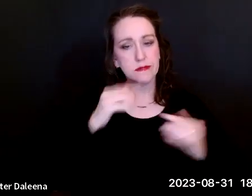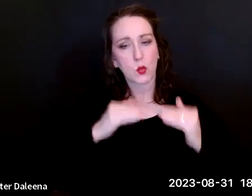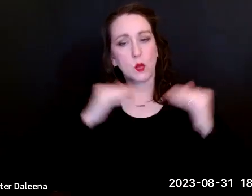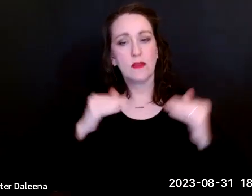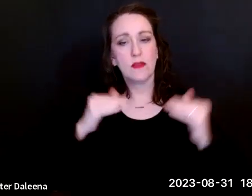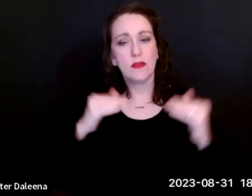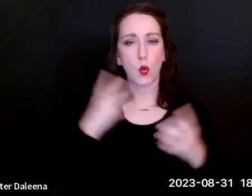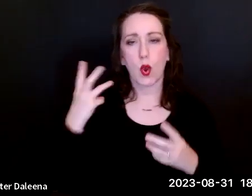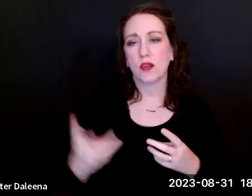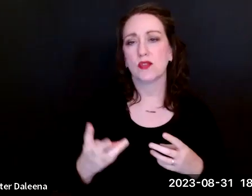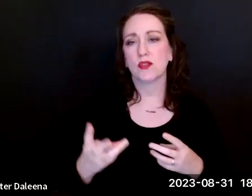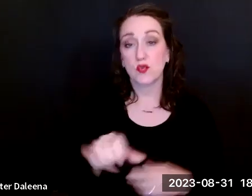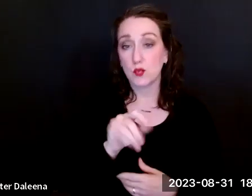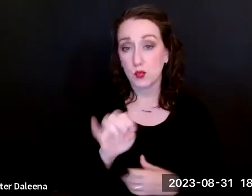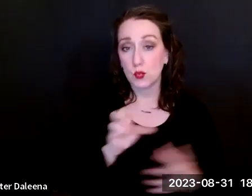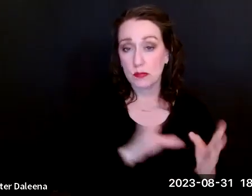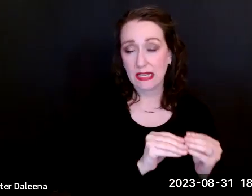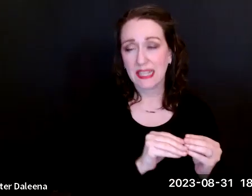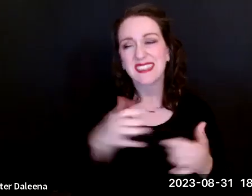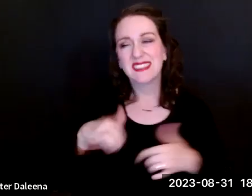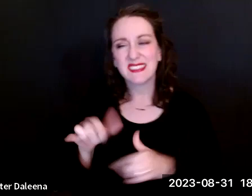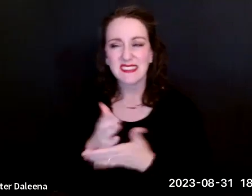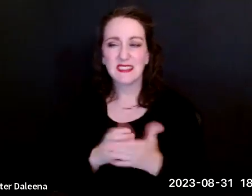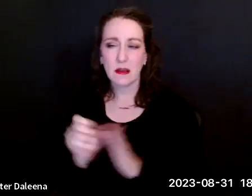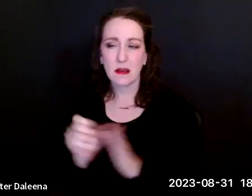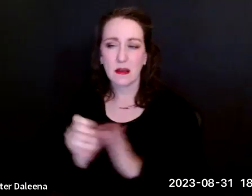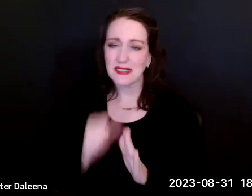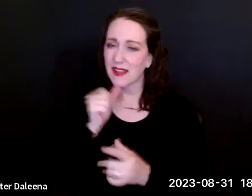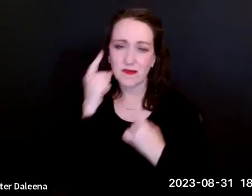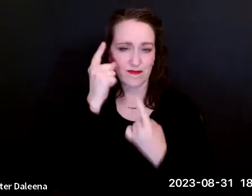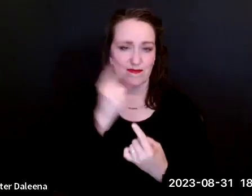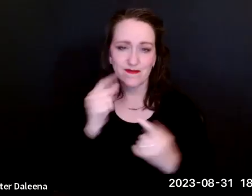in their June meeting there are still some states that are not considered equivalent and